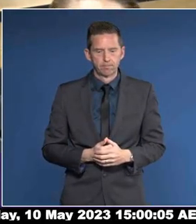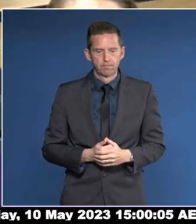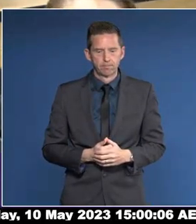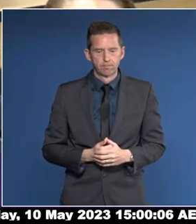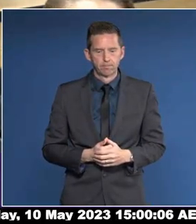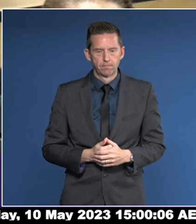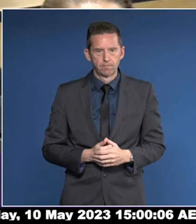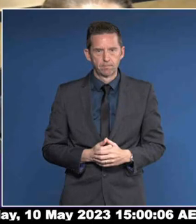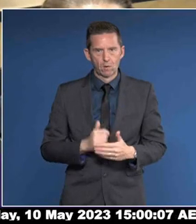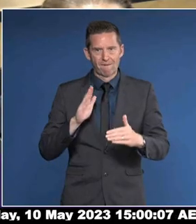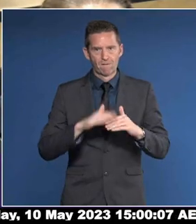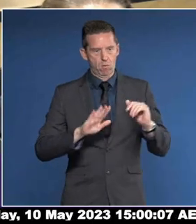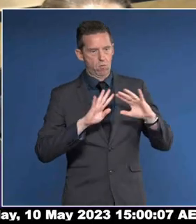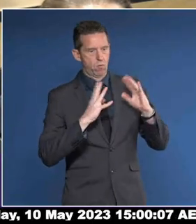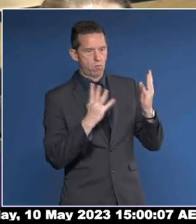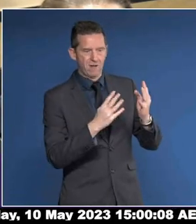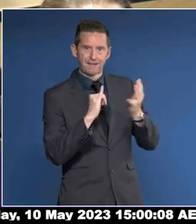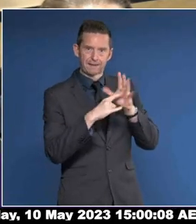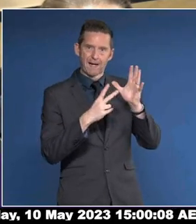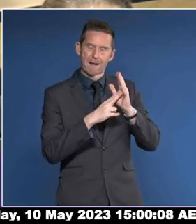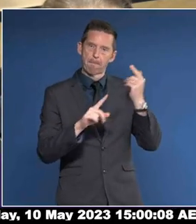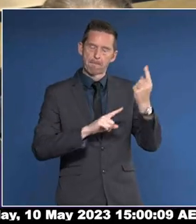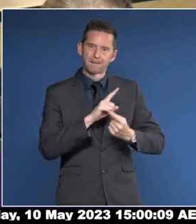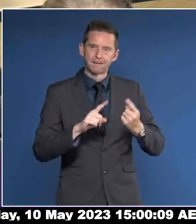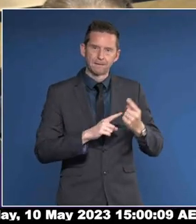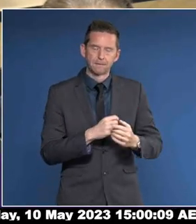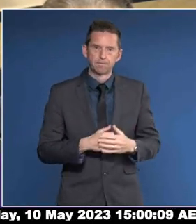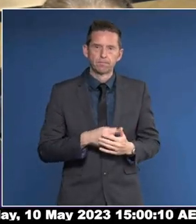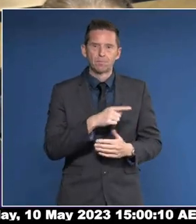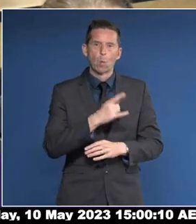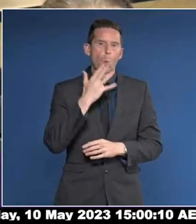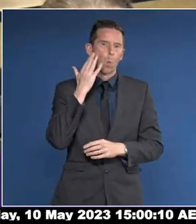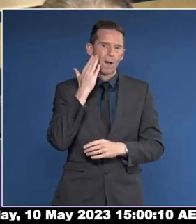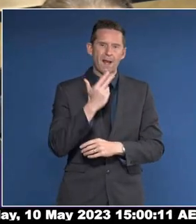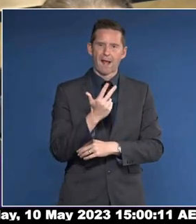SCAN meeting that was held on 8 November - I withdraw that.